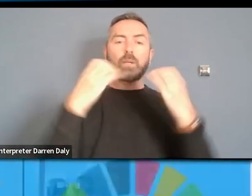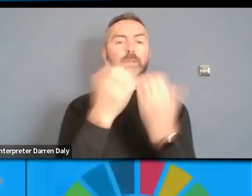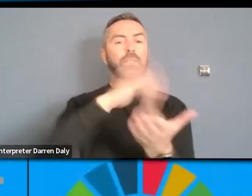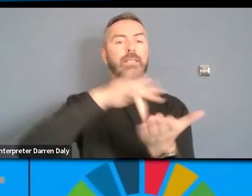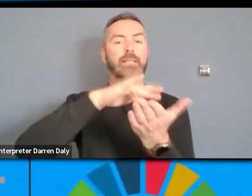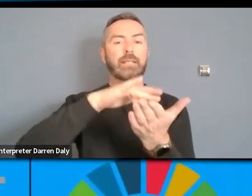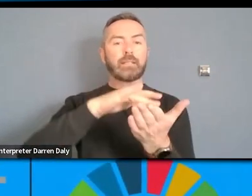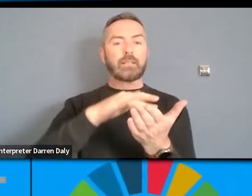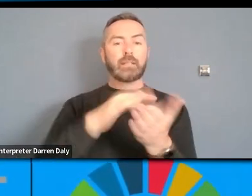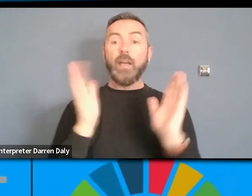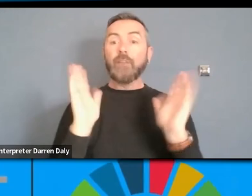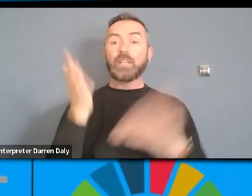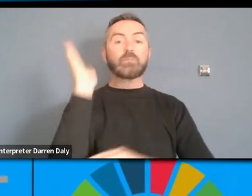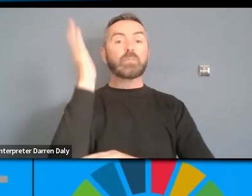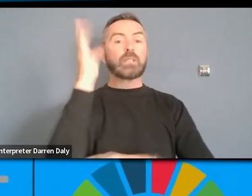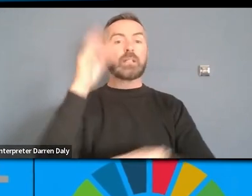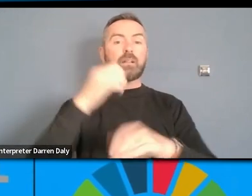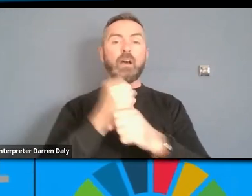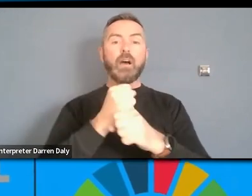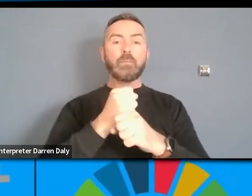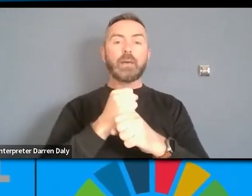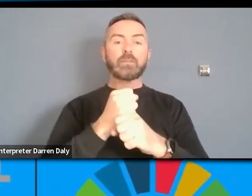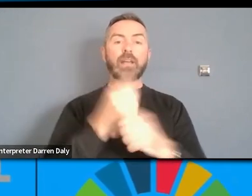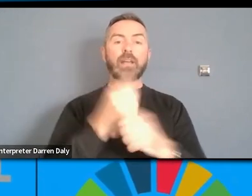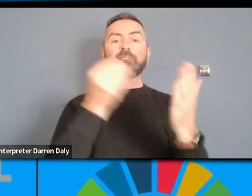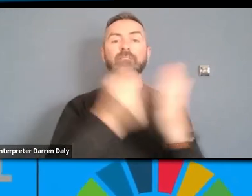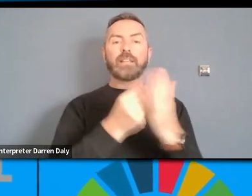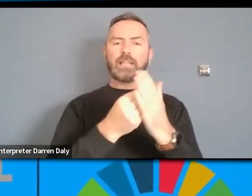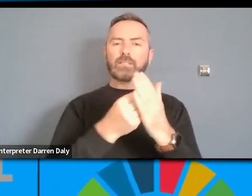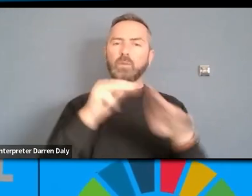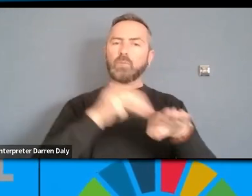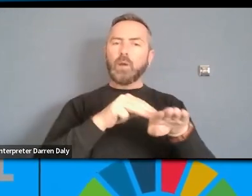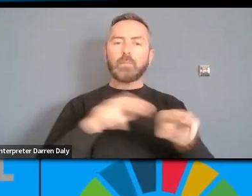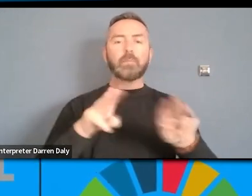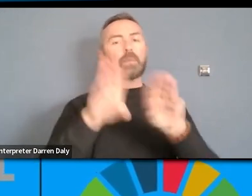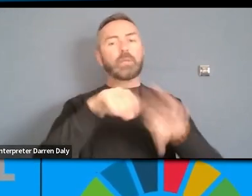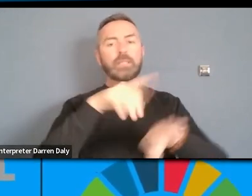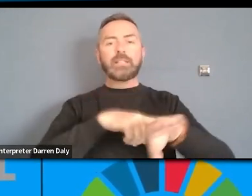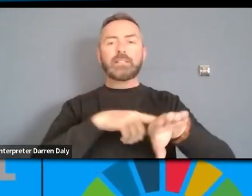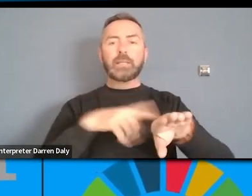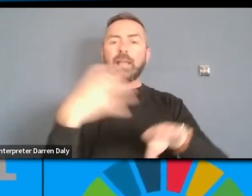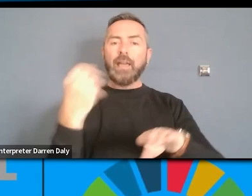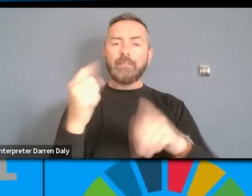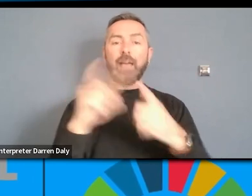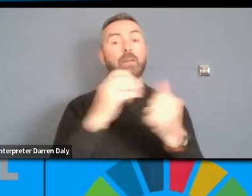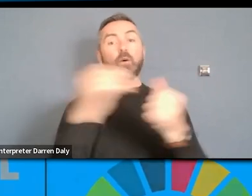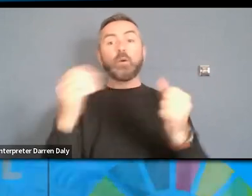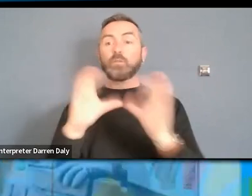I done a presentation on the financial difficulties people with disabilities and other groups face every day.